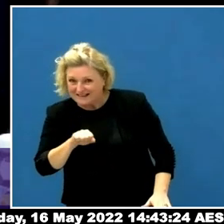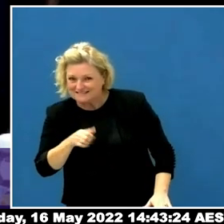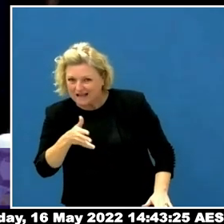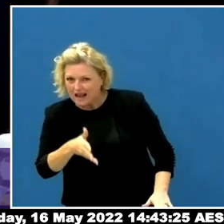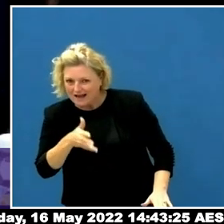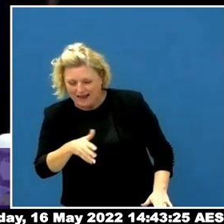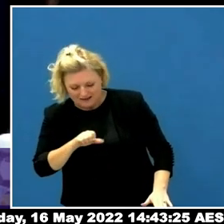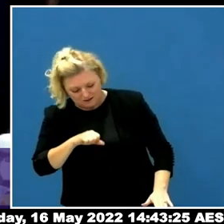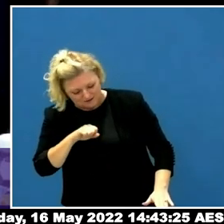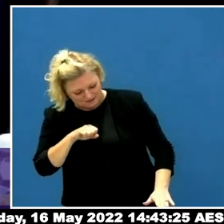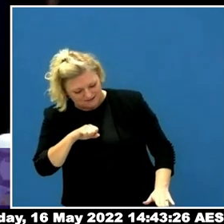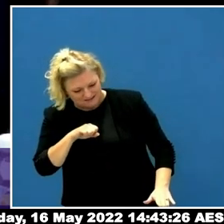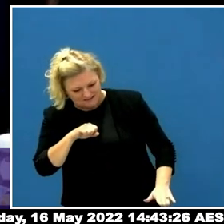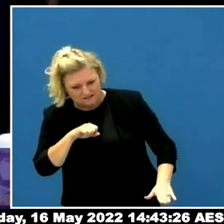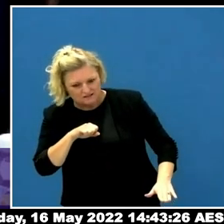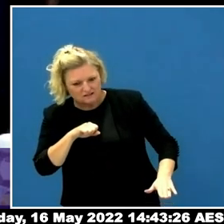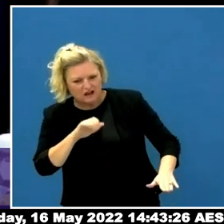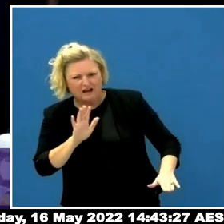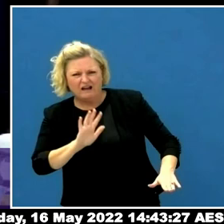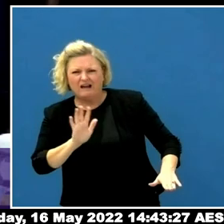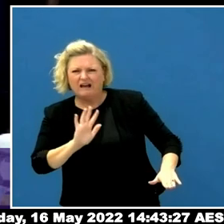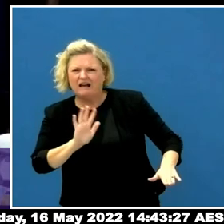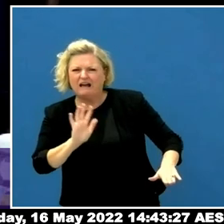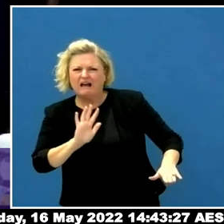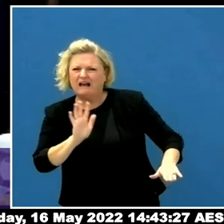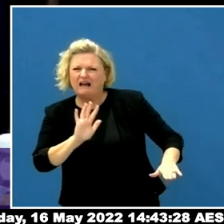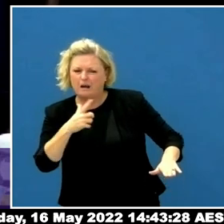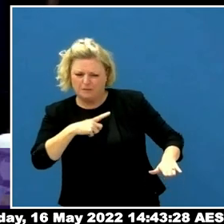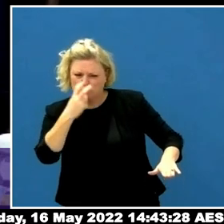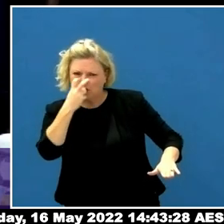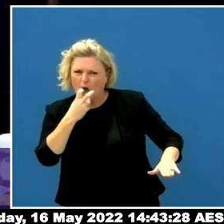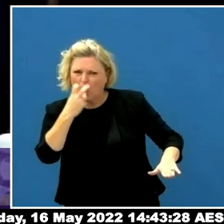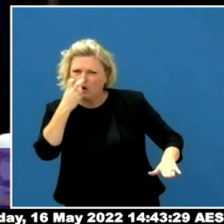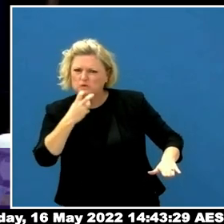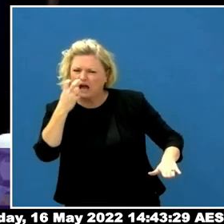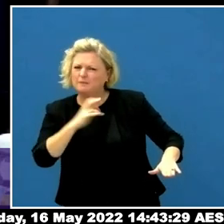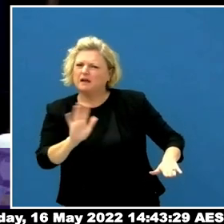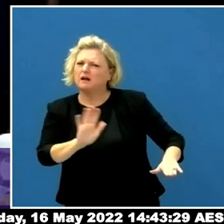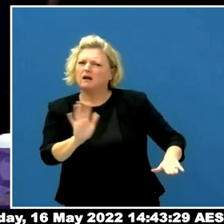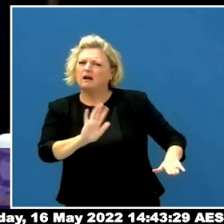As they got older, they joined things like signing choir through school and stuff like